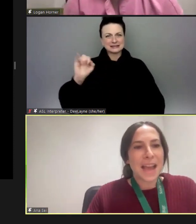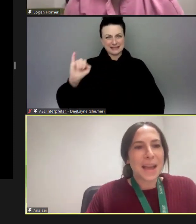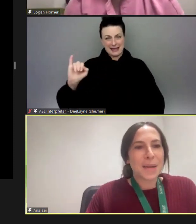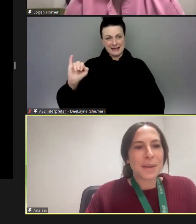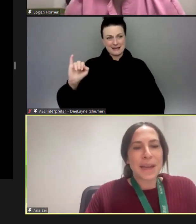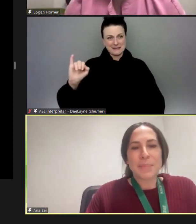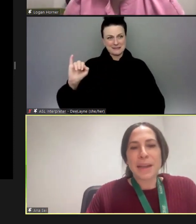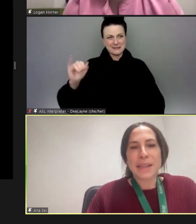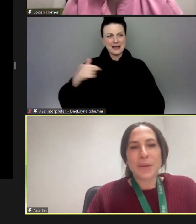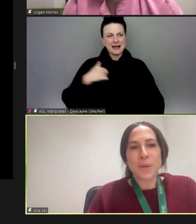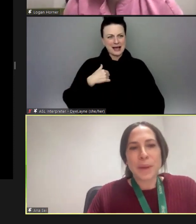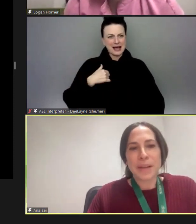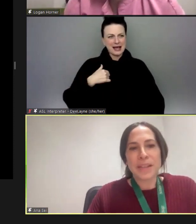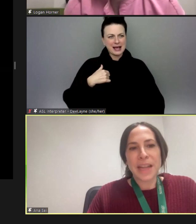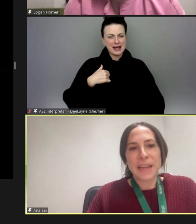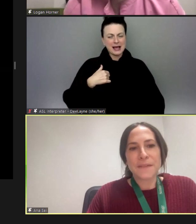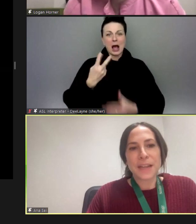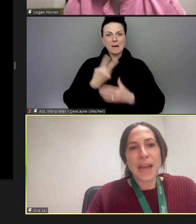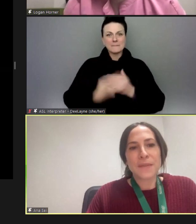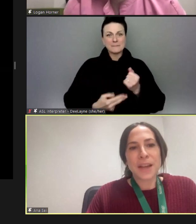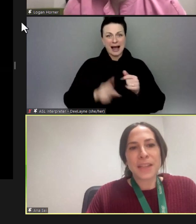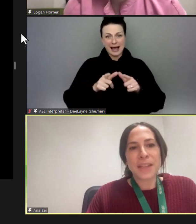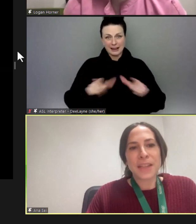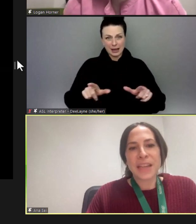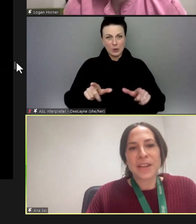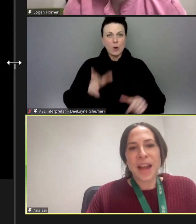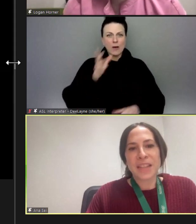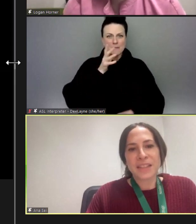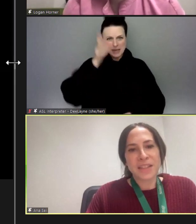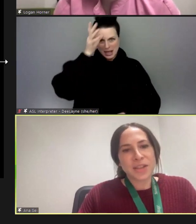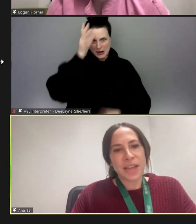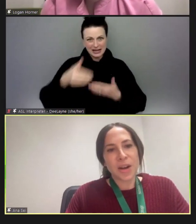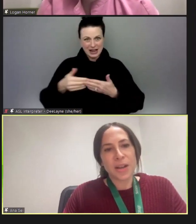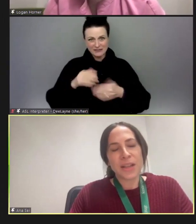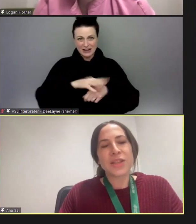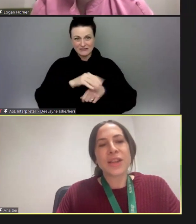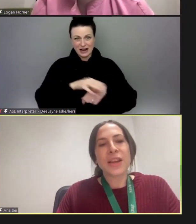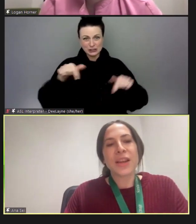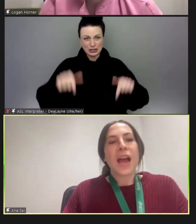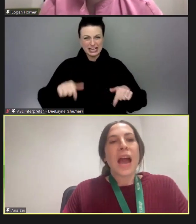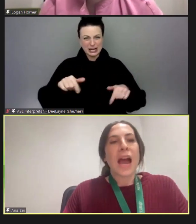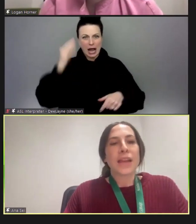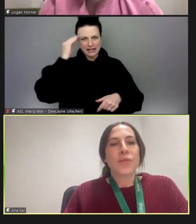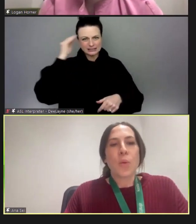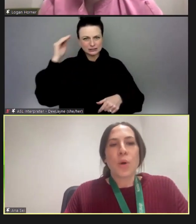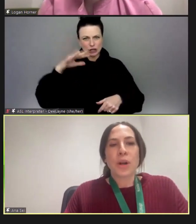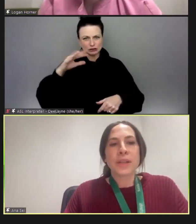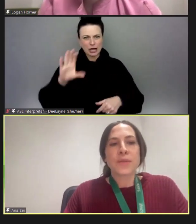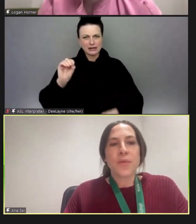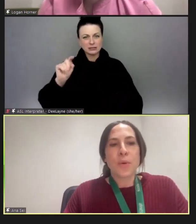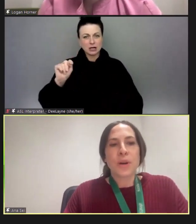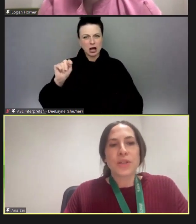am a bilingual parent infant advisor